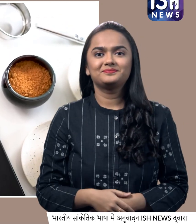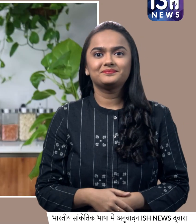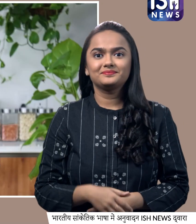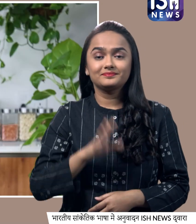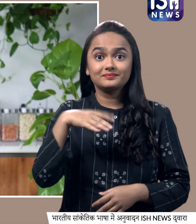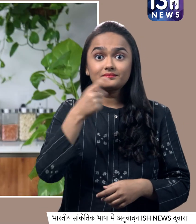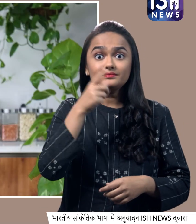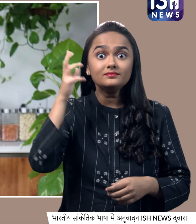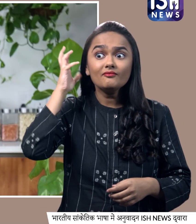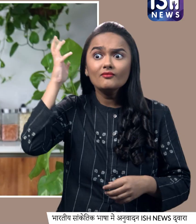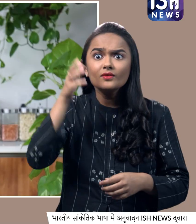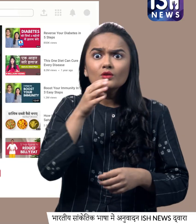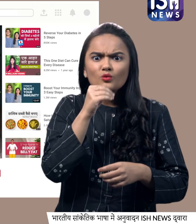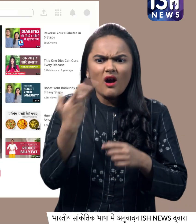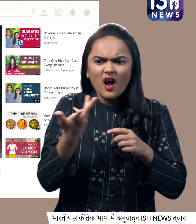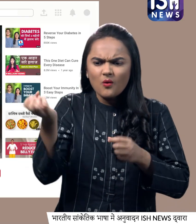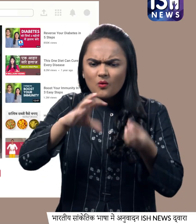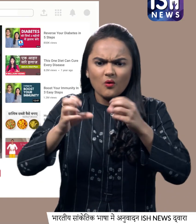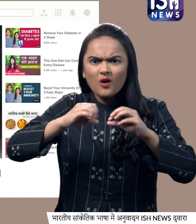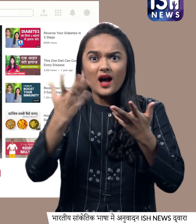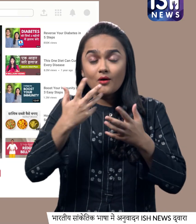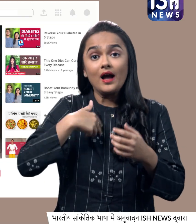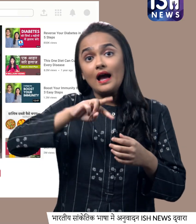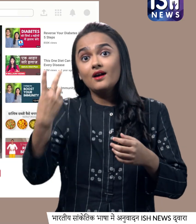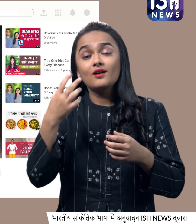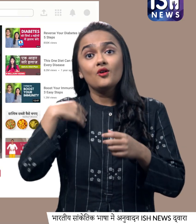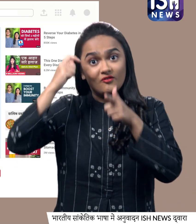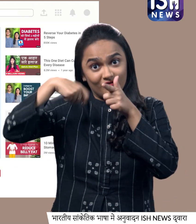How do you make coconut milk? We have made a whole video about it